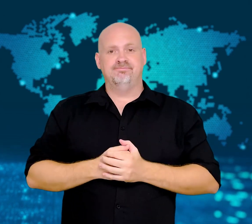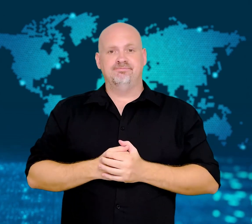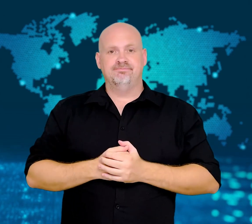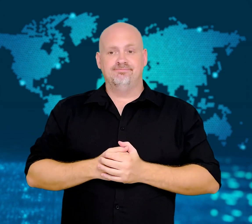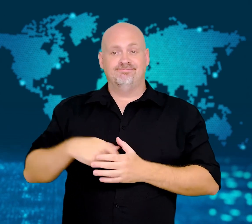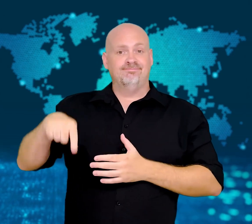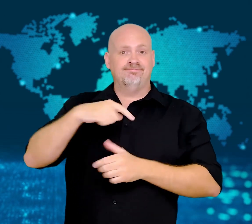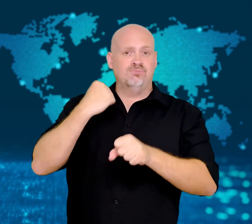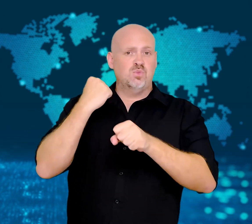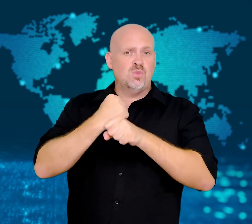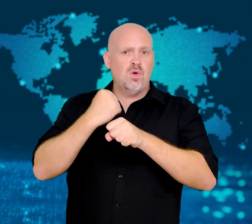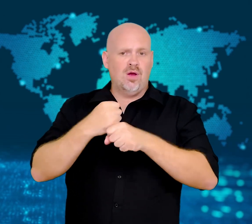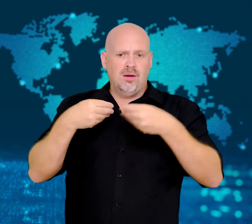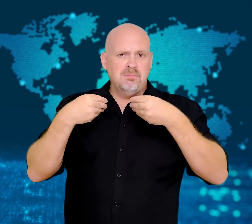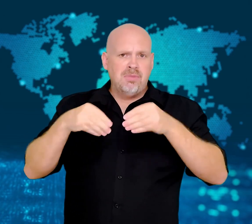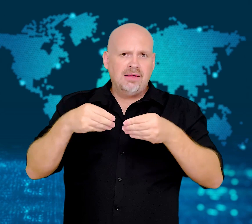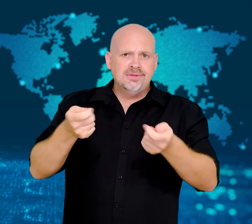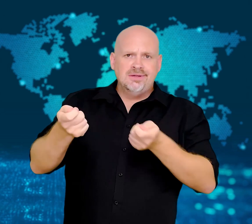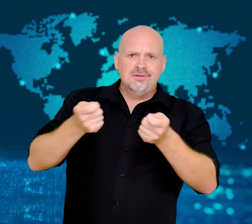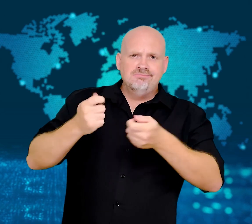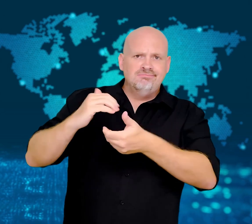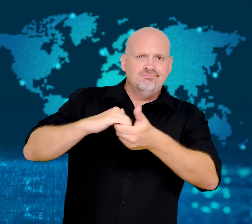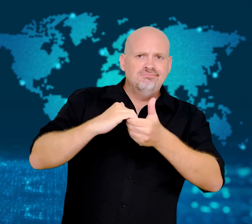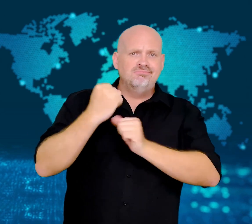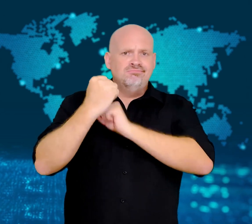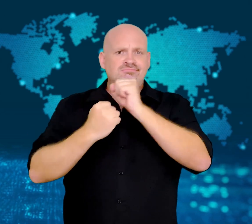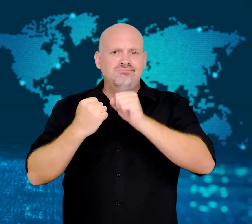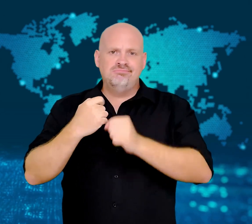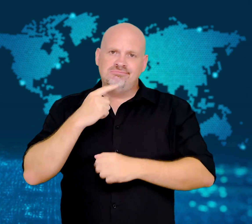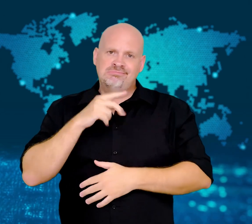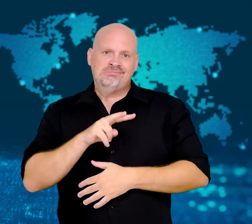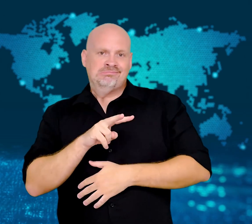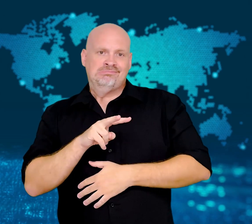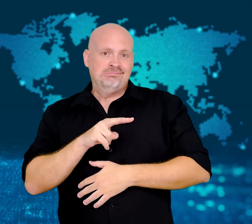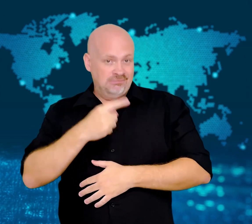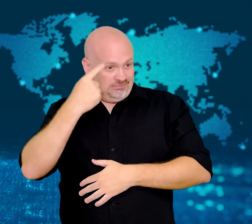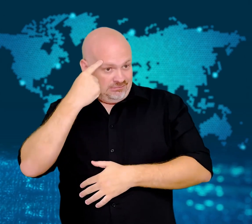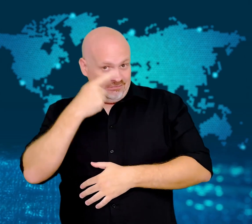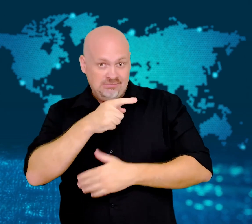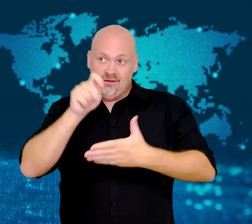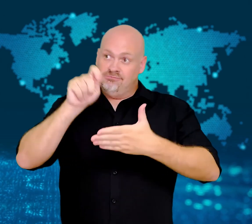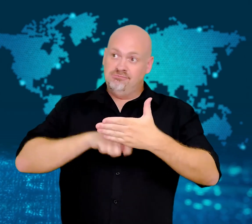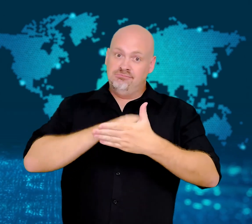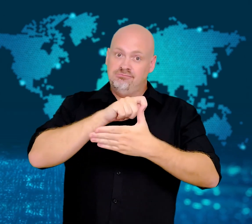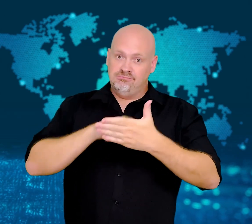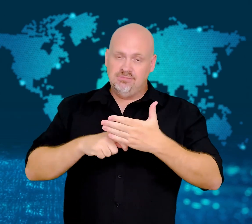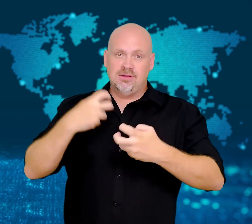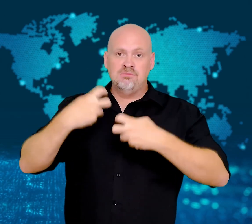concern over this ruling saying that it will not solve